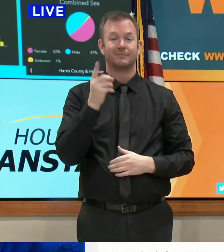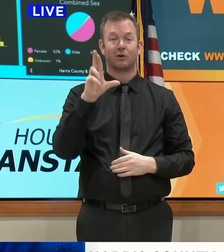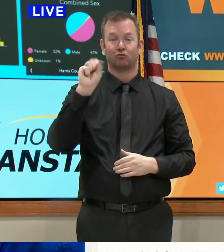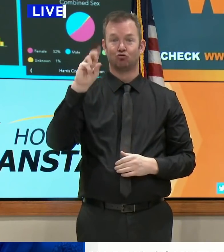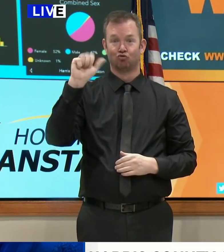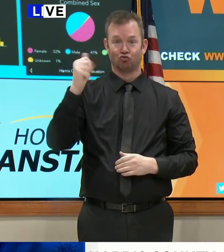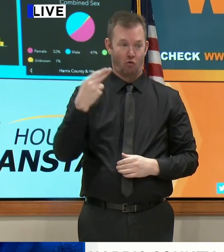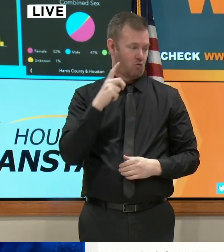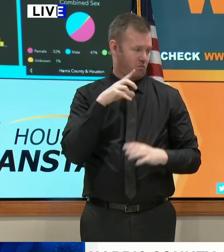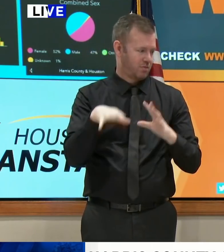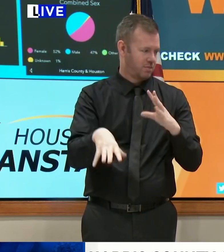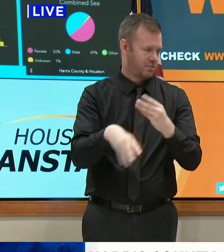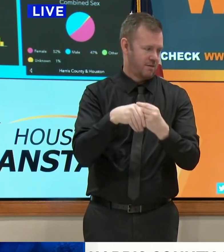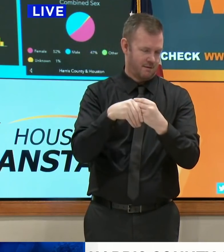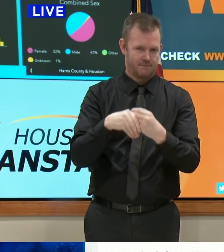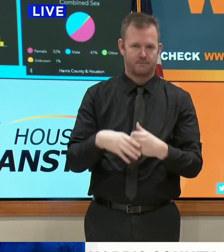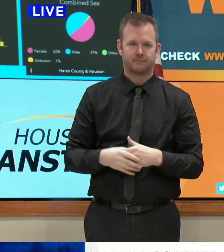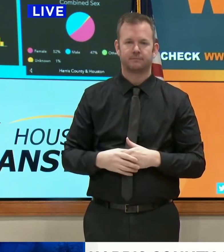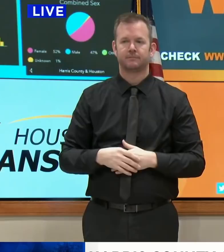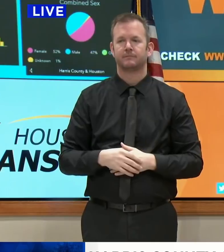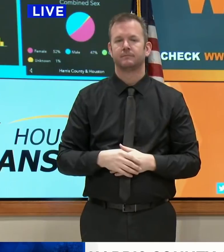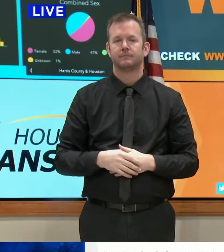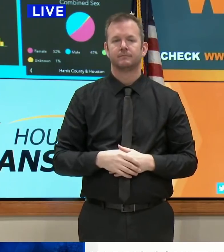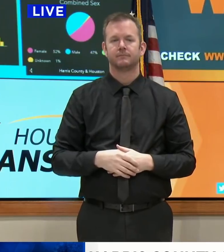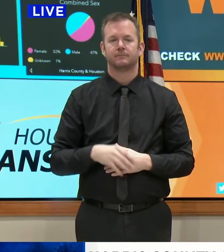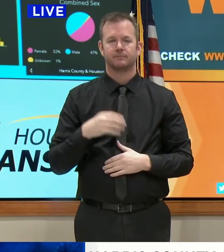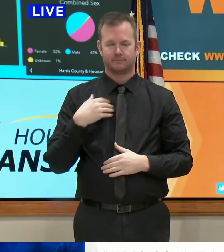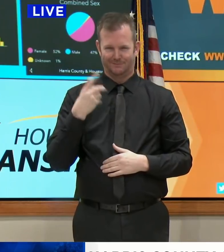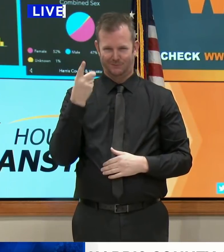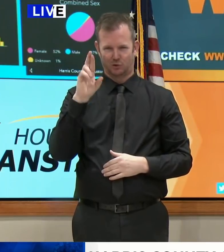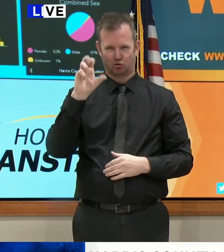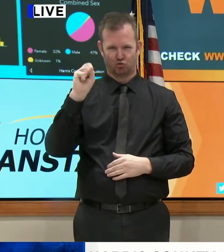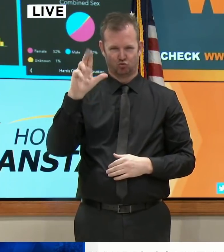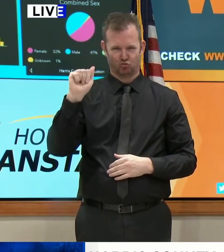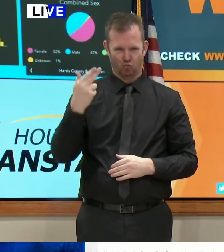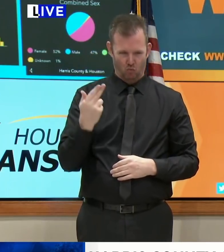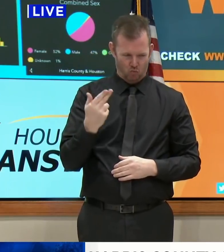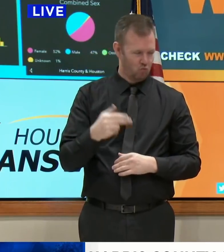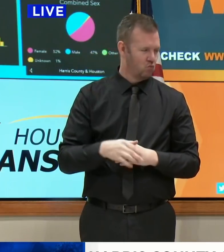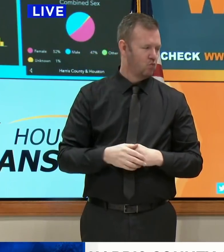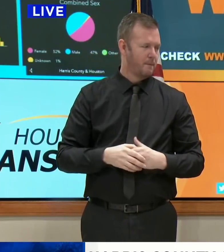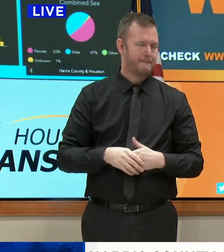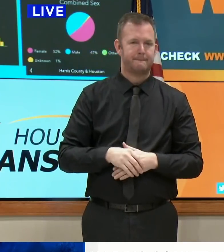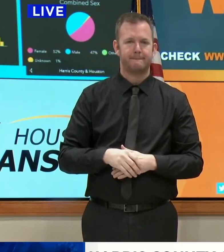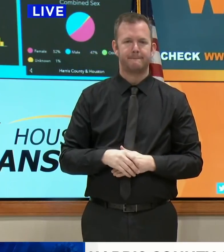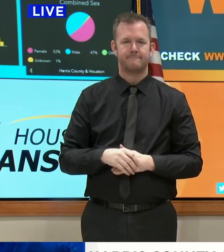many cases we haven’t hit the many cases we haven’t hit the peak. Yes